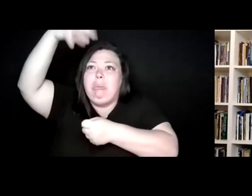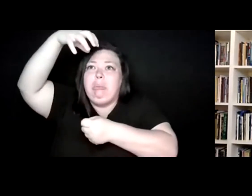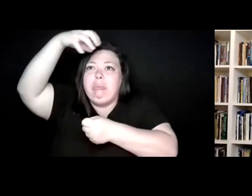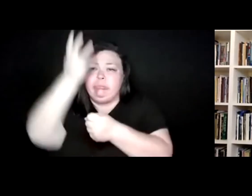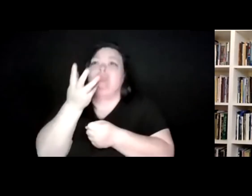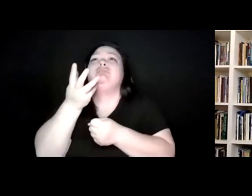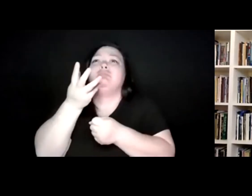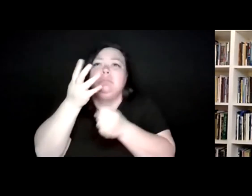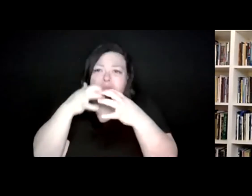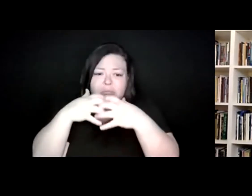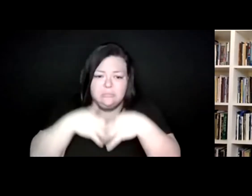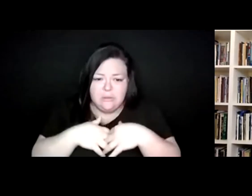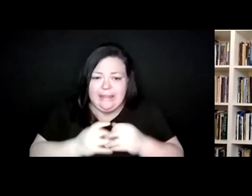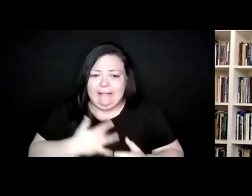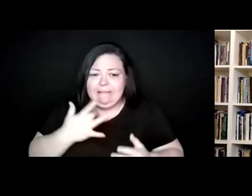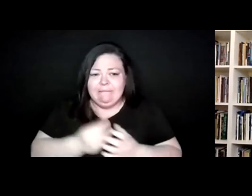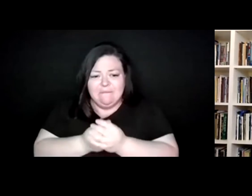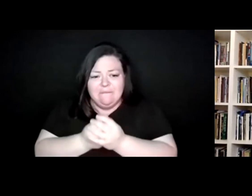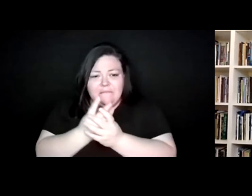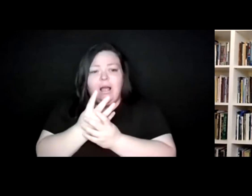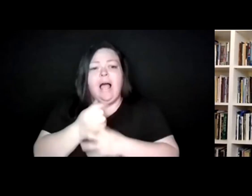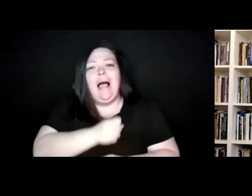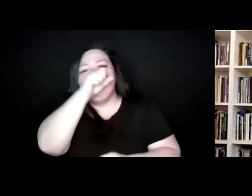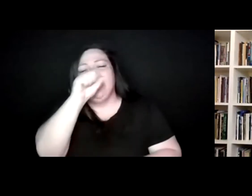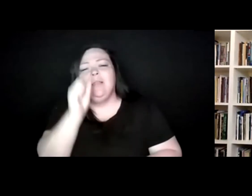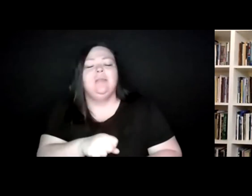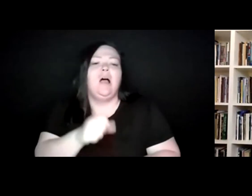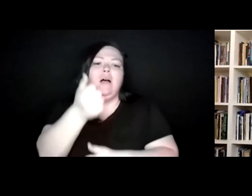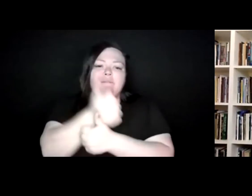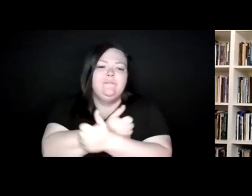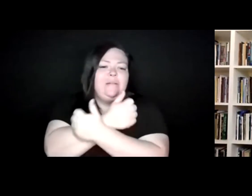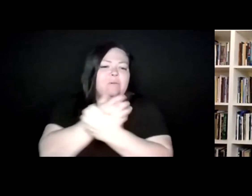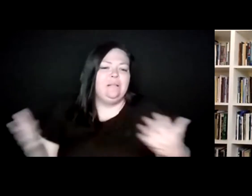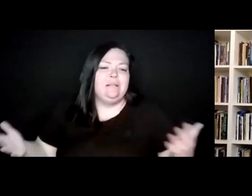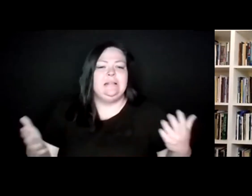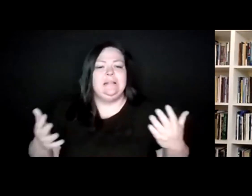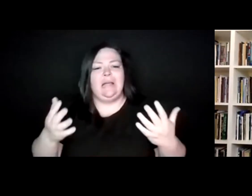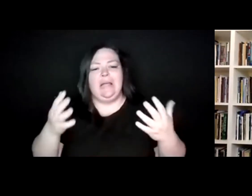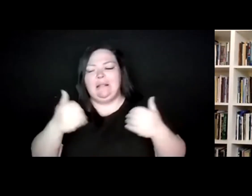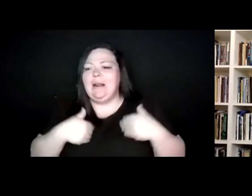collapse and fill. I love every rickety/ framework that fills with wind, that holds